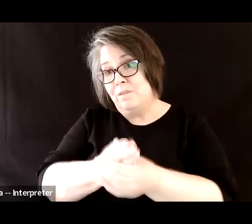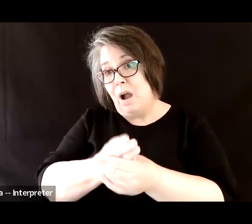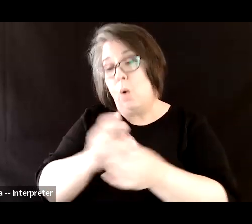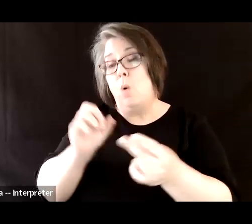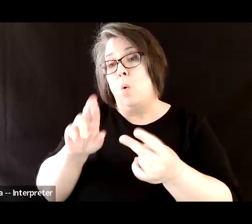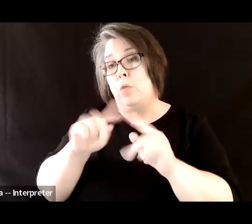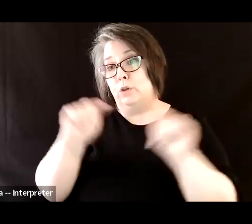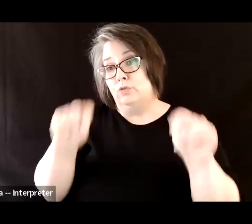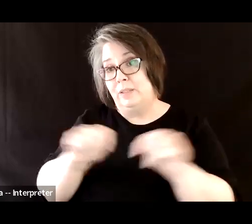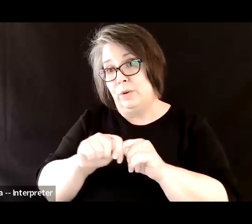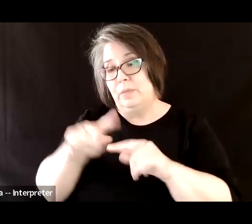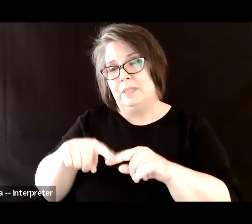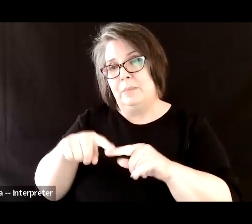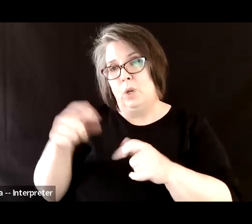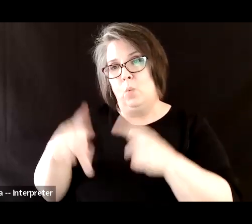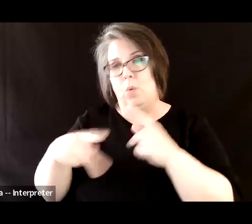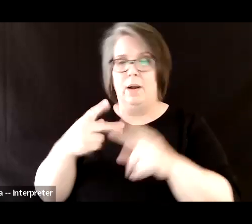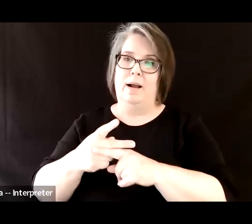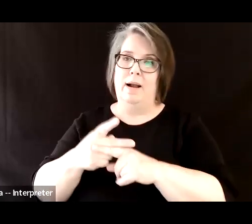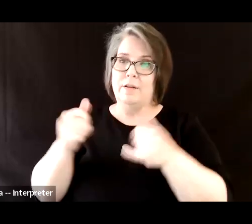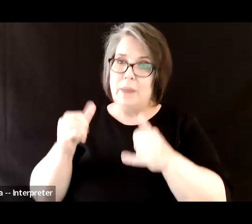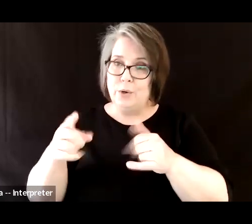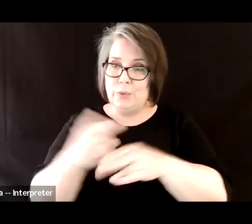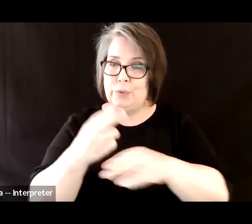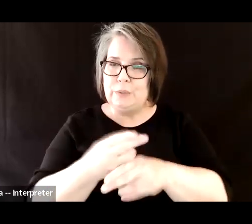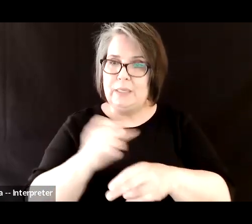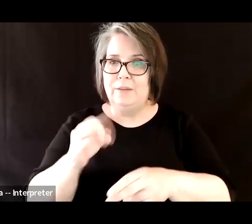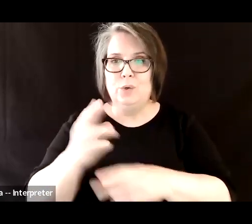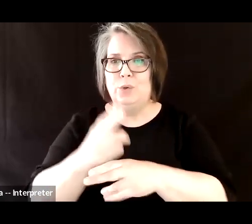what player you using to bring that in, like Canvas Studio, or